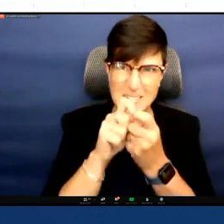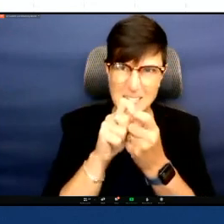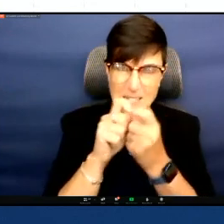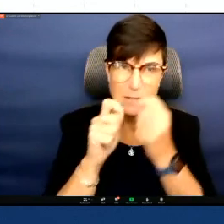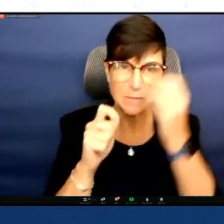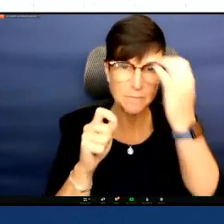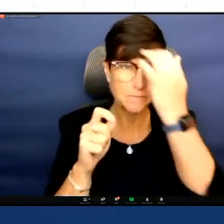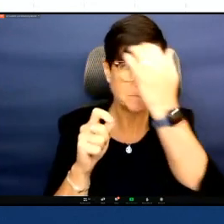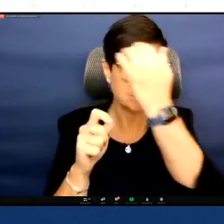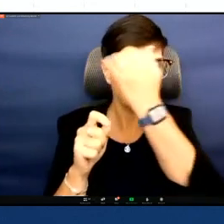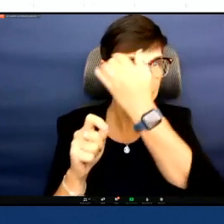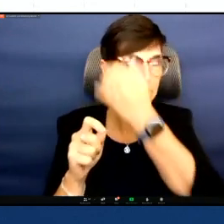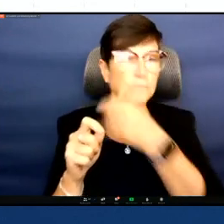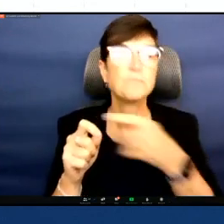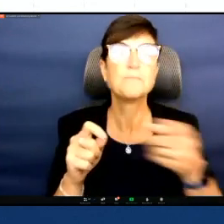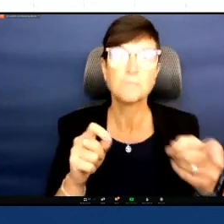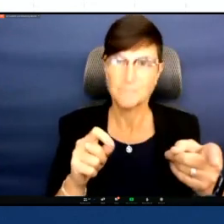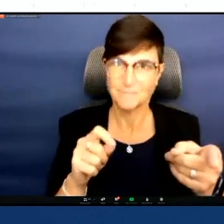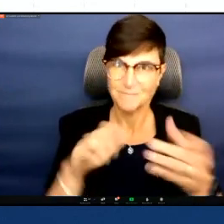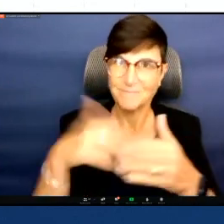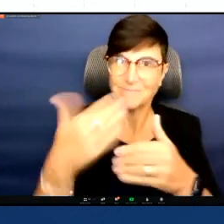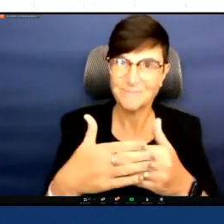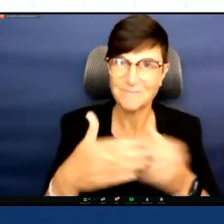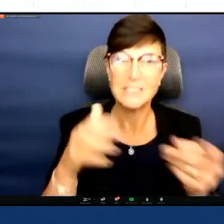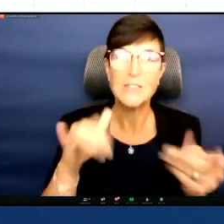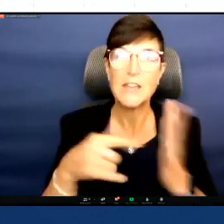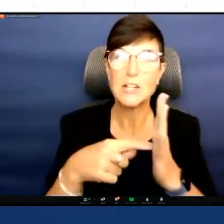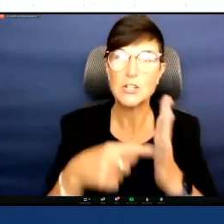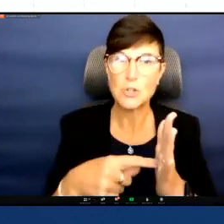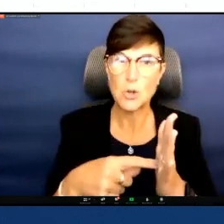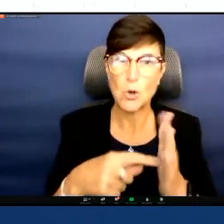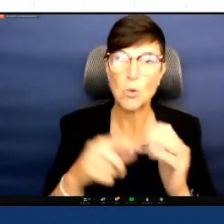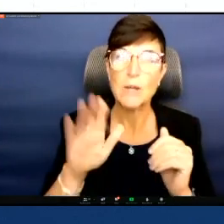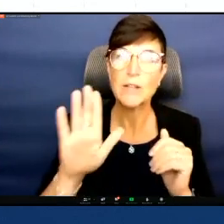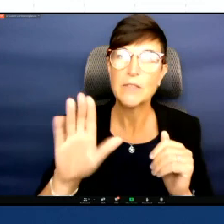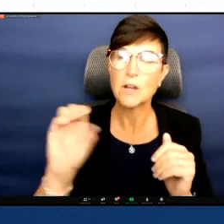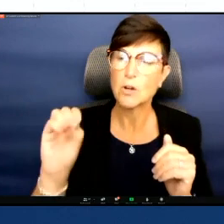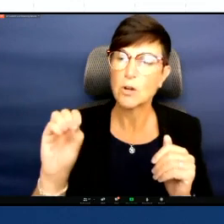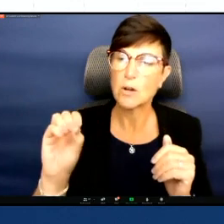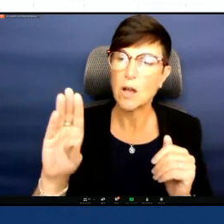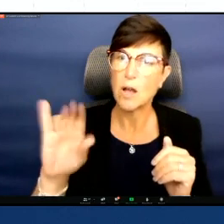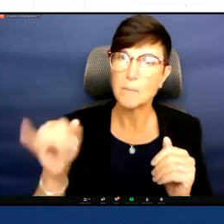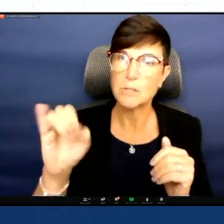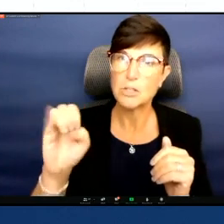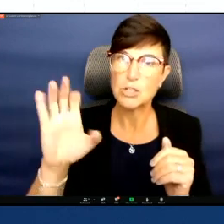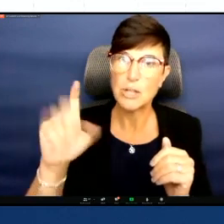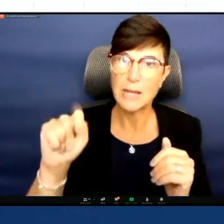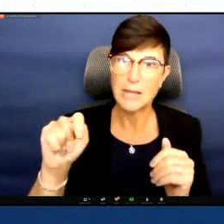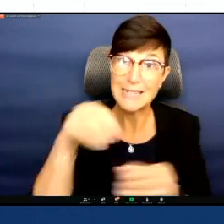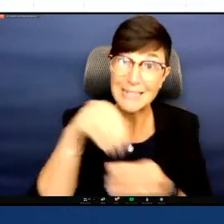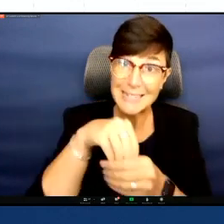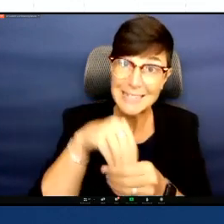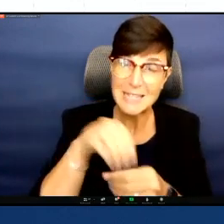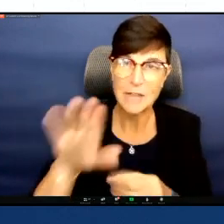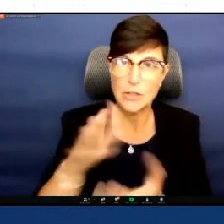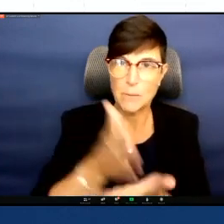So this is showing you the breakdown by object within the budget unit, which is the lowest level available.